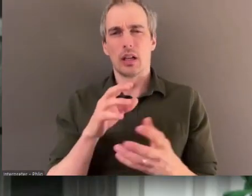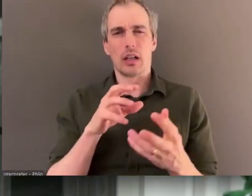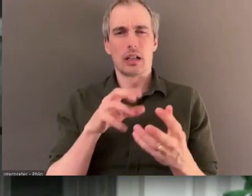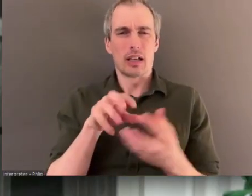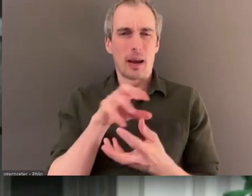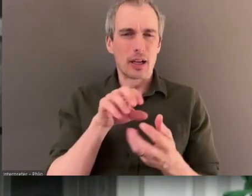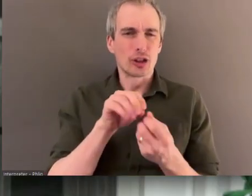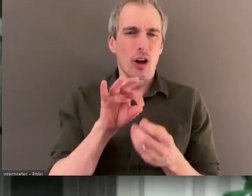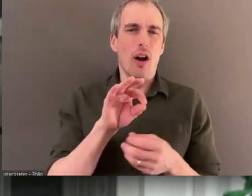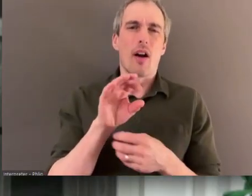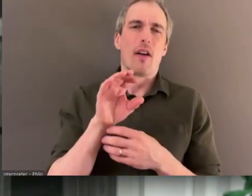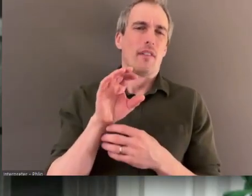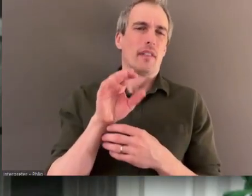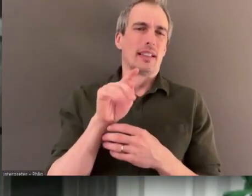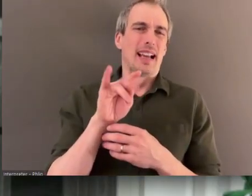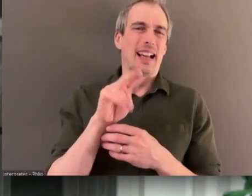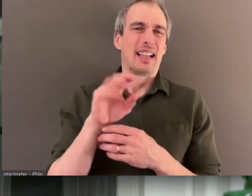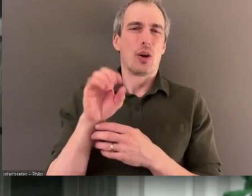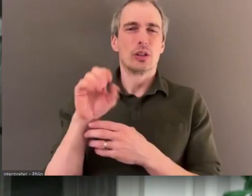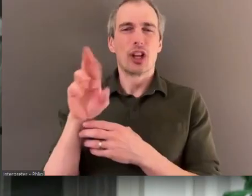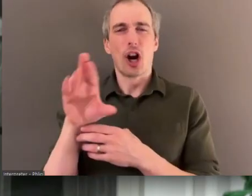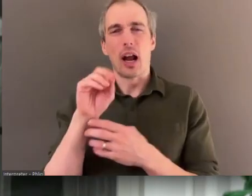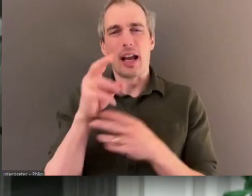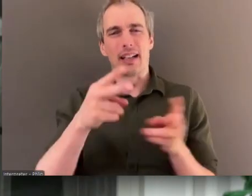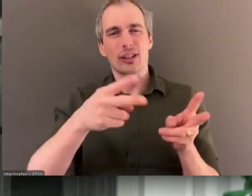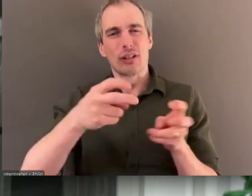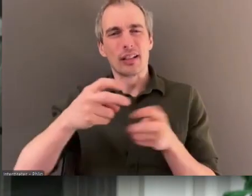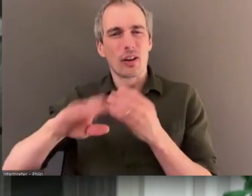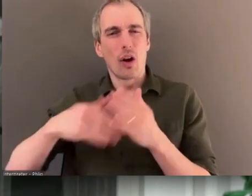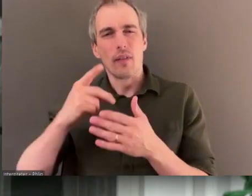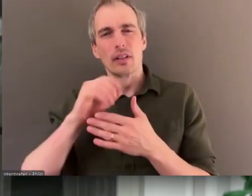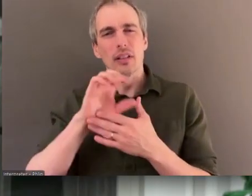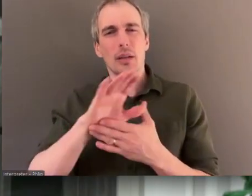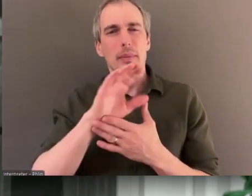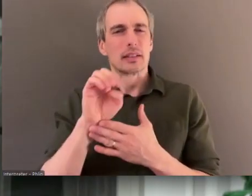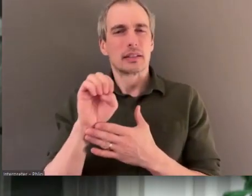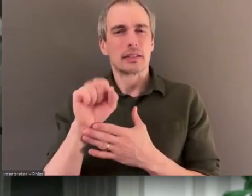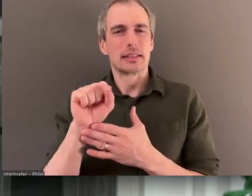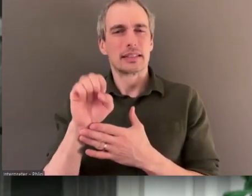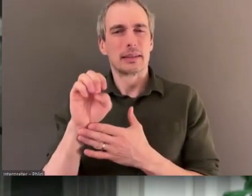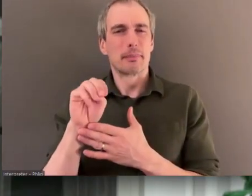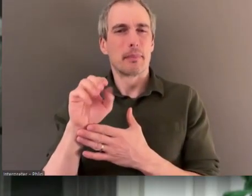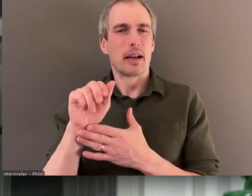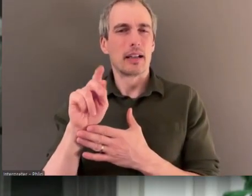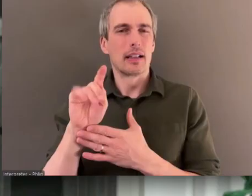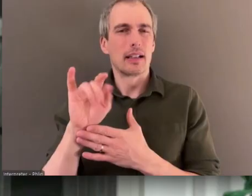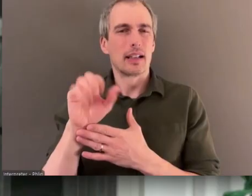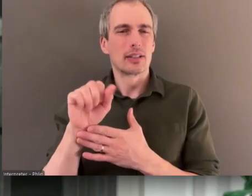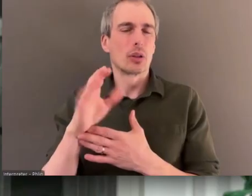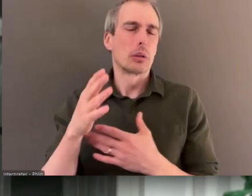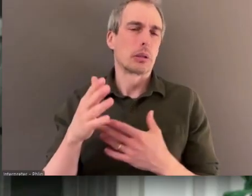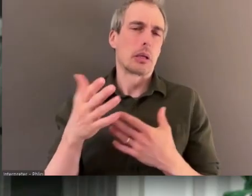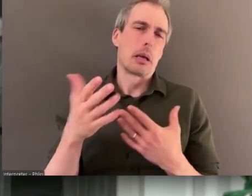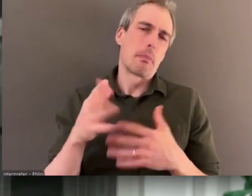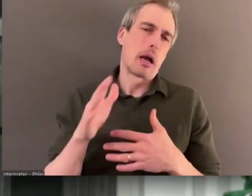So it's about as good as the OCR output that we're getting from that first extraction step.